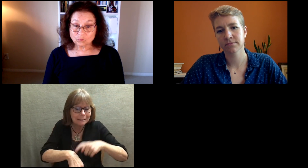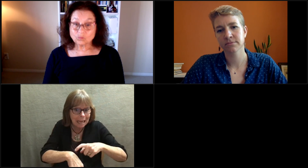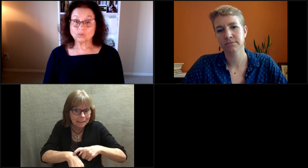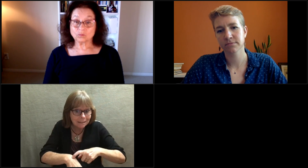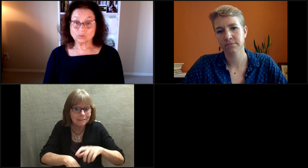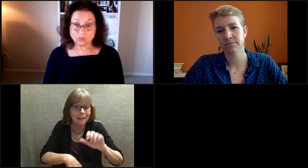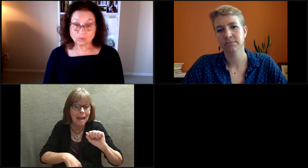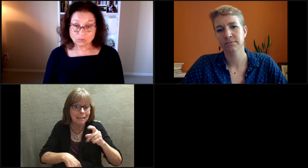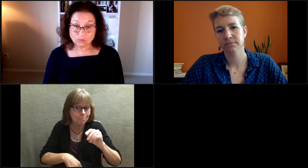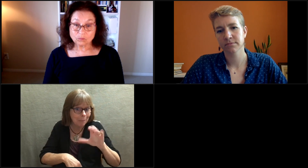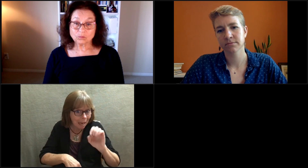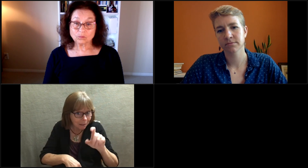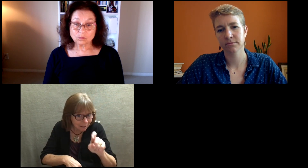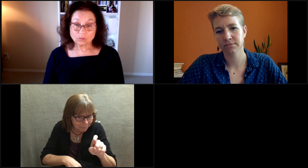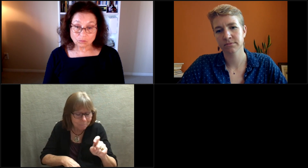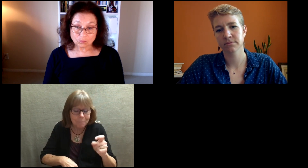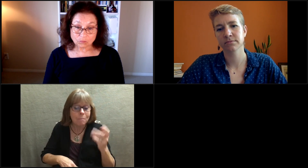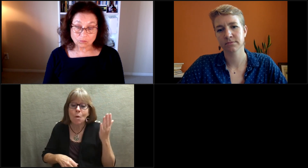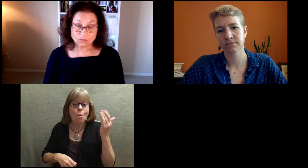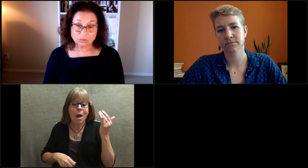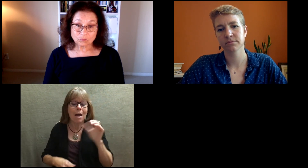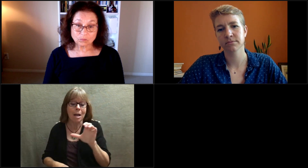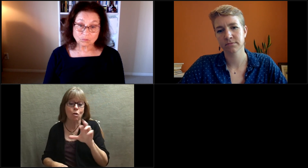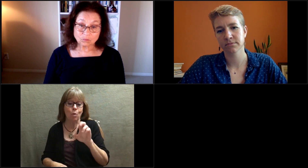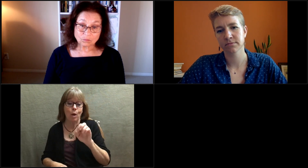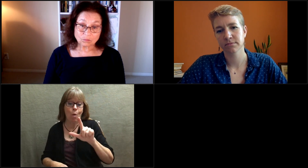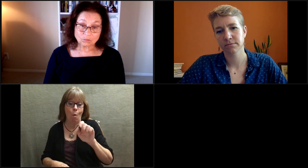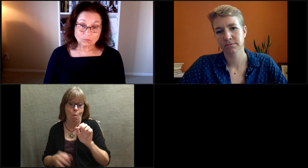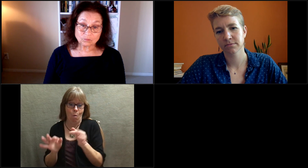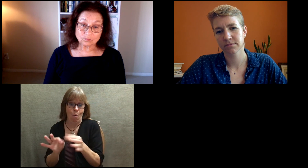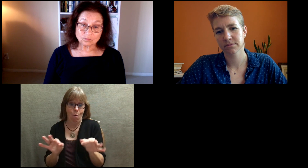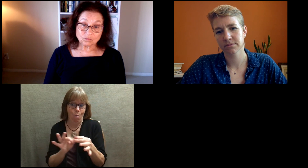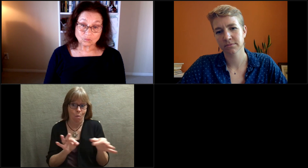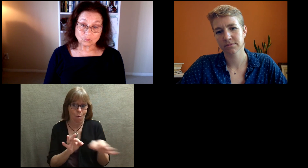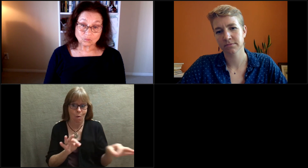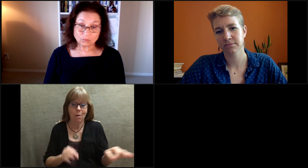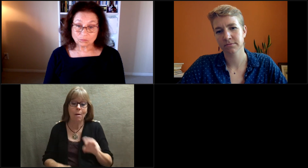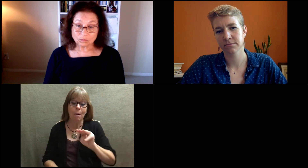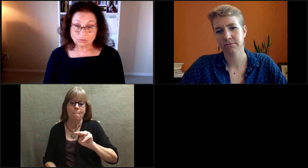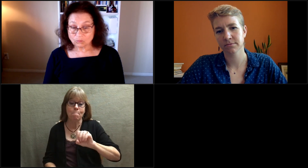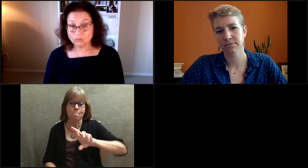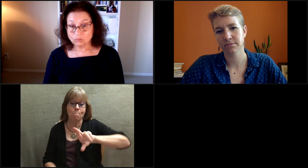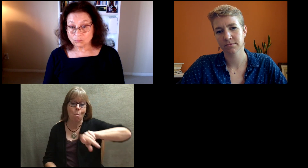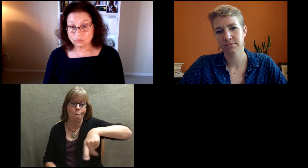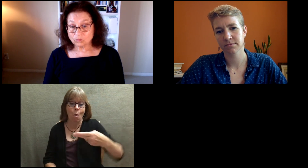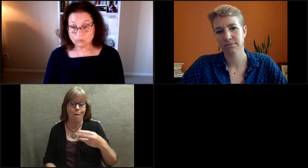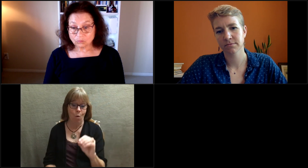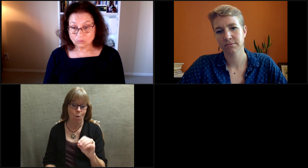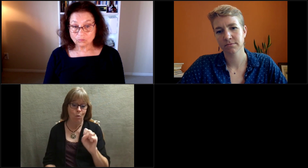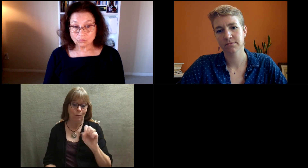Because, in creoles, the morphosyntax is isolating.